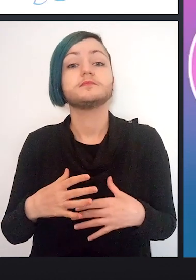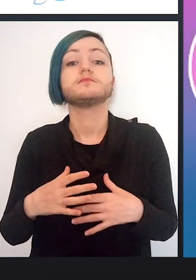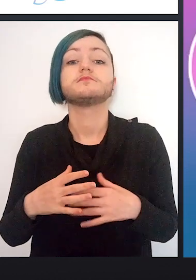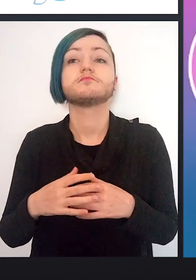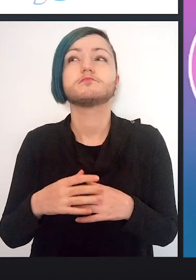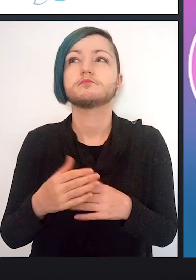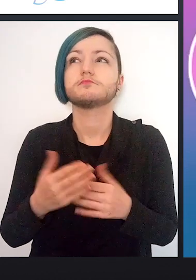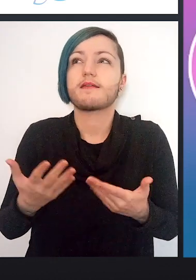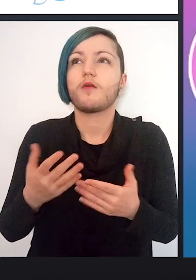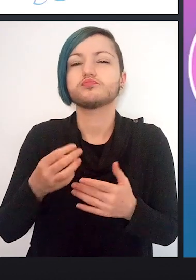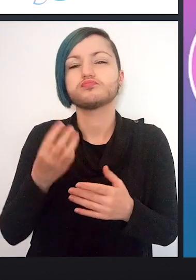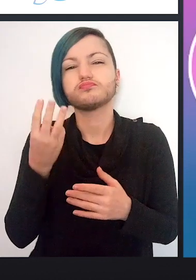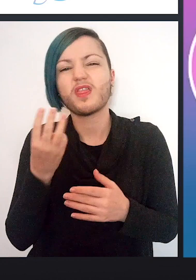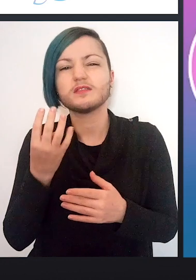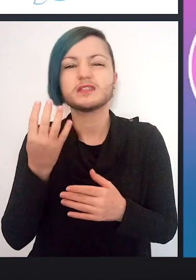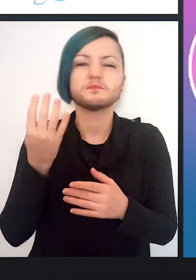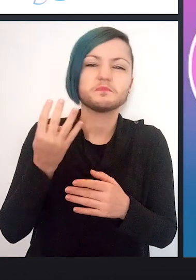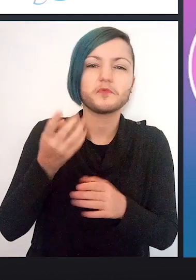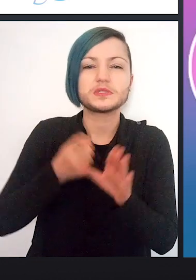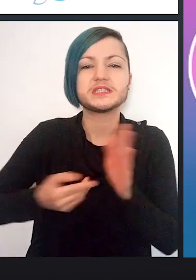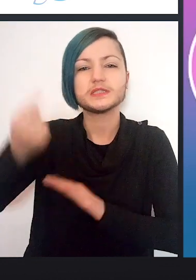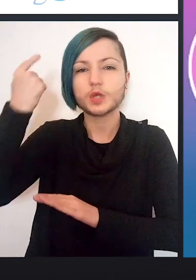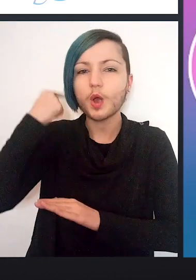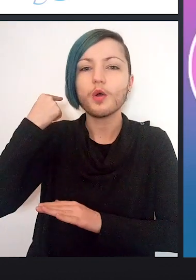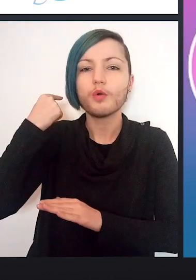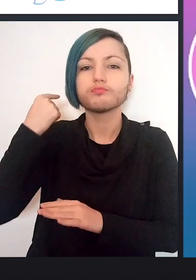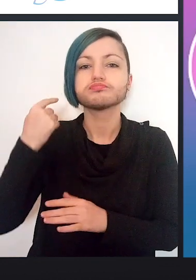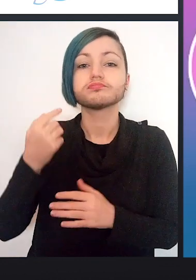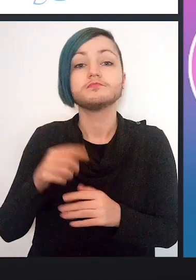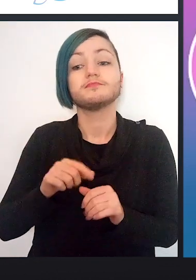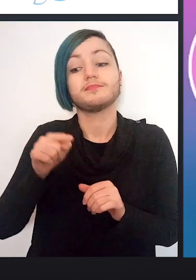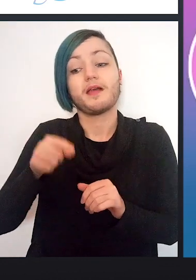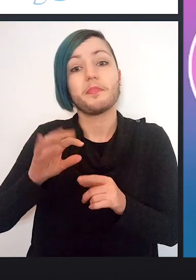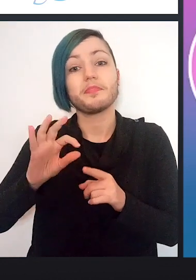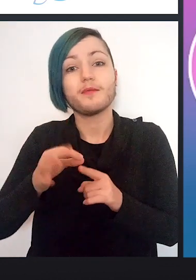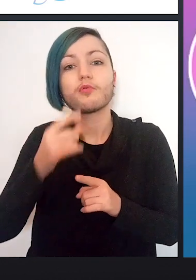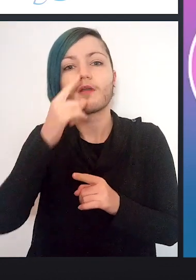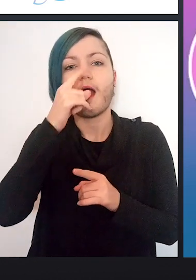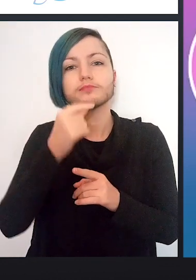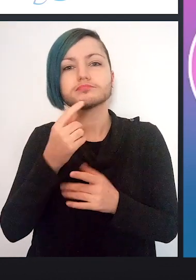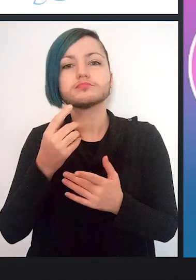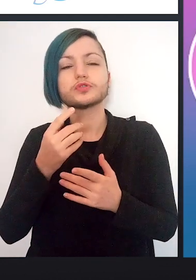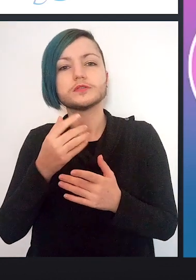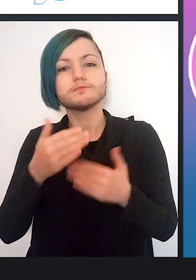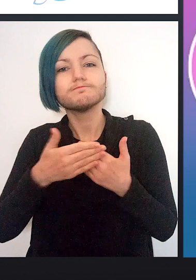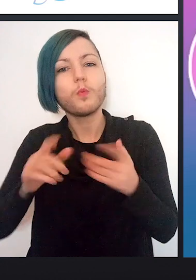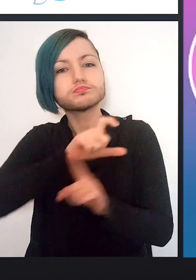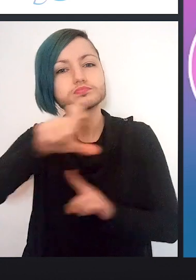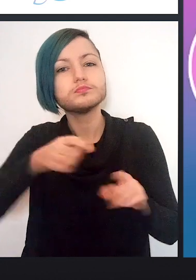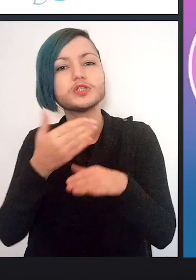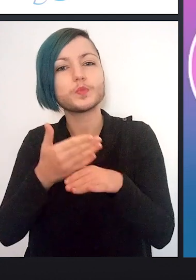about 13-14 years ago, I was able to spend more time working with the community.